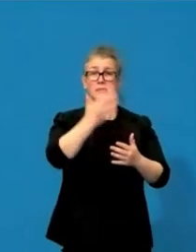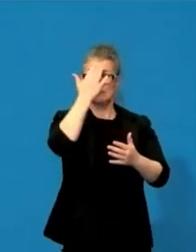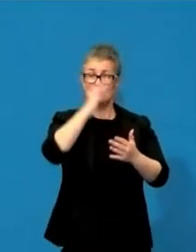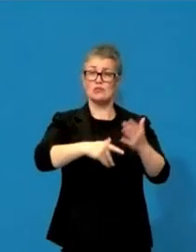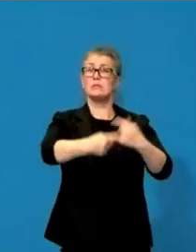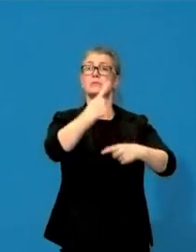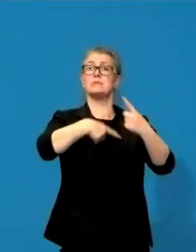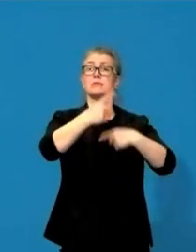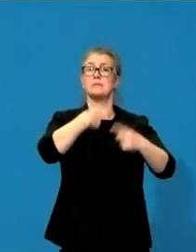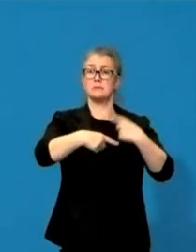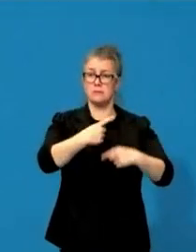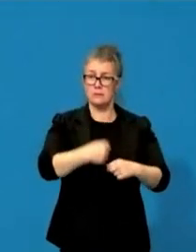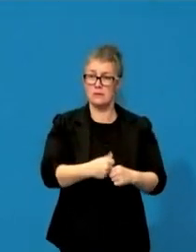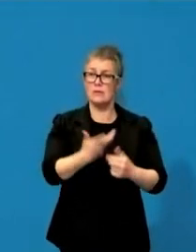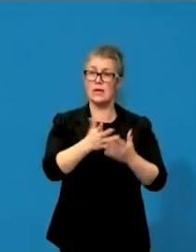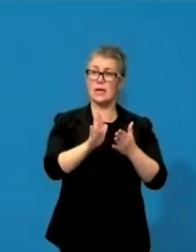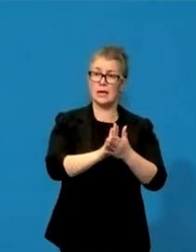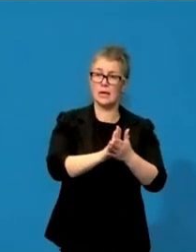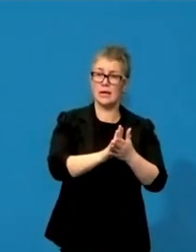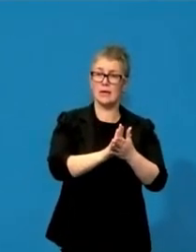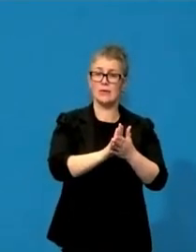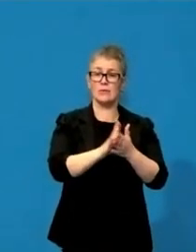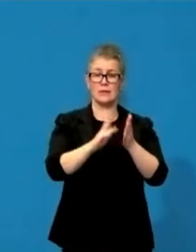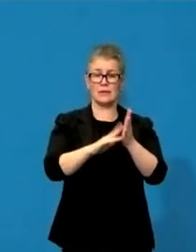about the operation of the NDIS in Fitzroy.